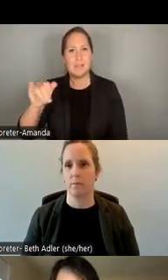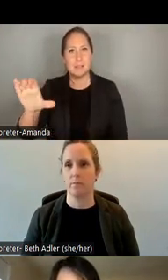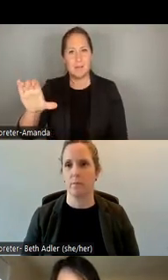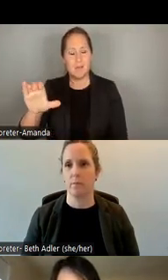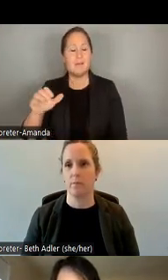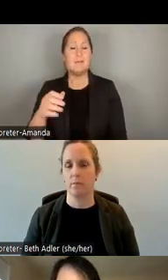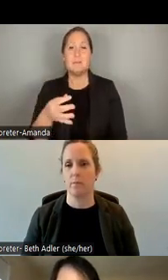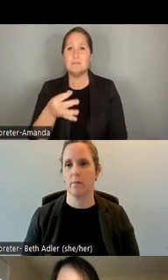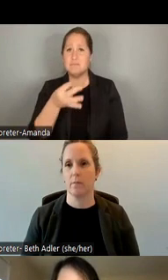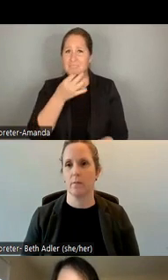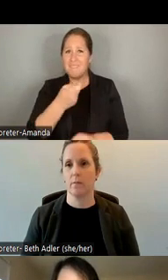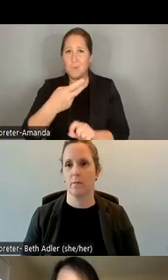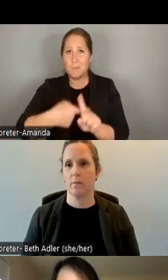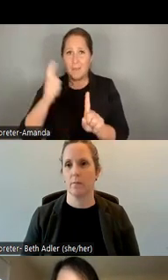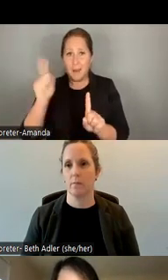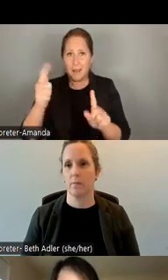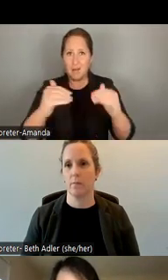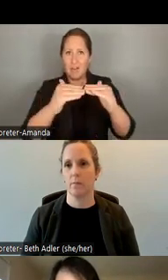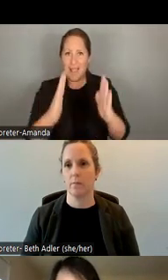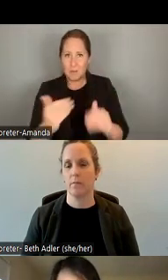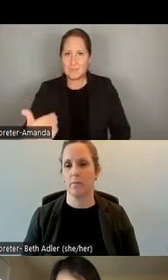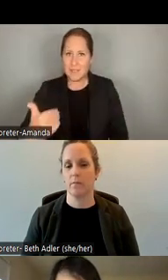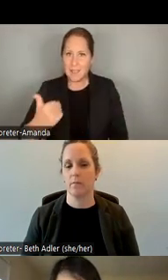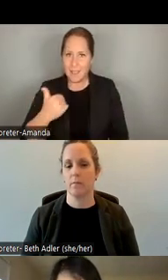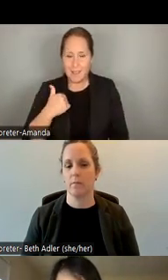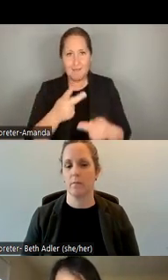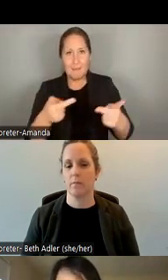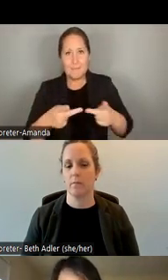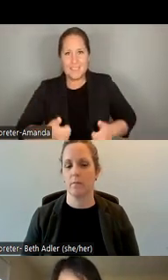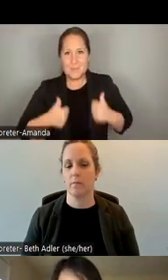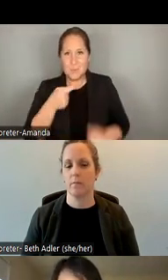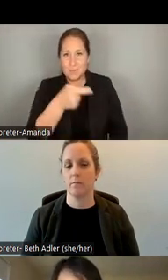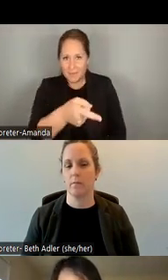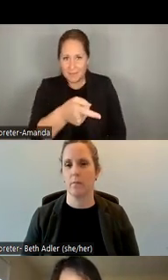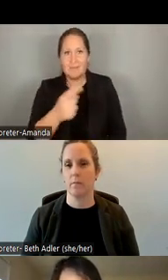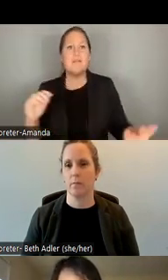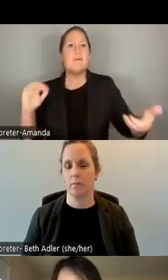with Pine Street Inn and uh she has now been housed for the past year and a half she's